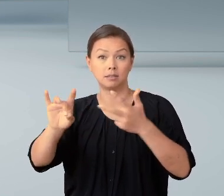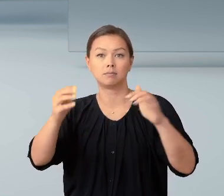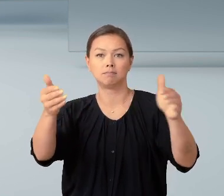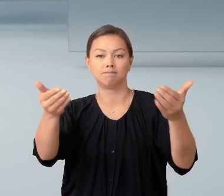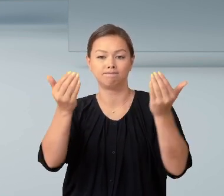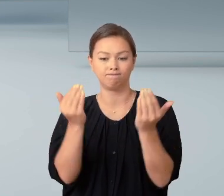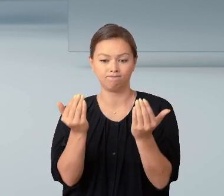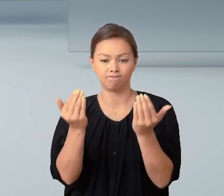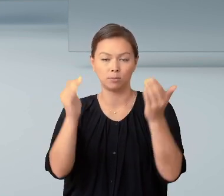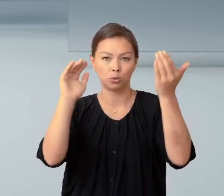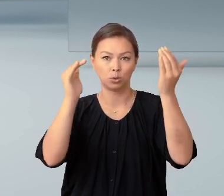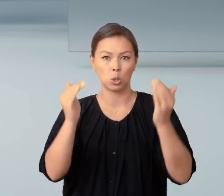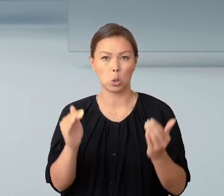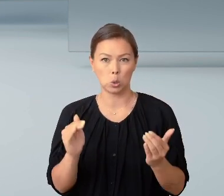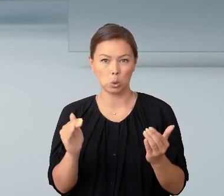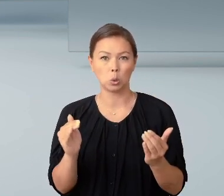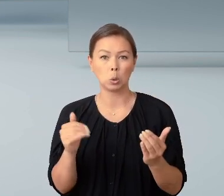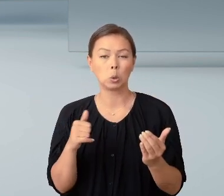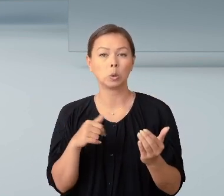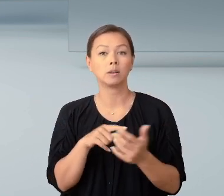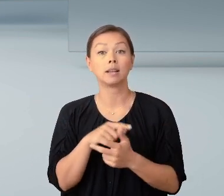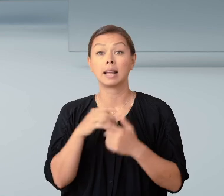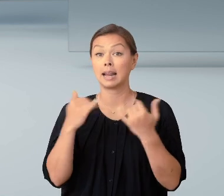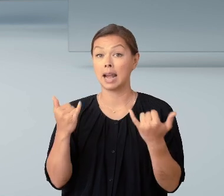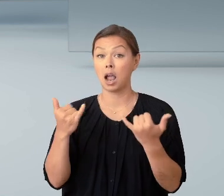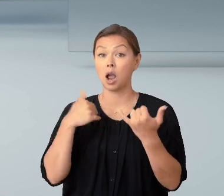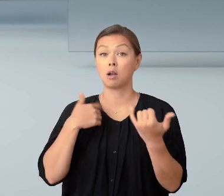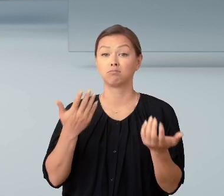7. So when I close that, if I want to insert this, I can make